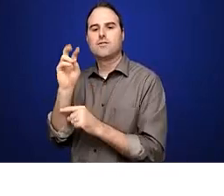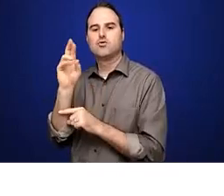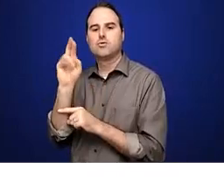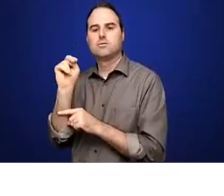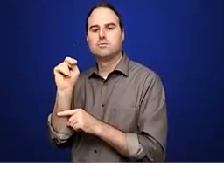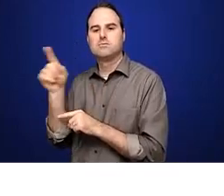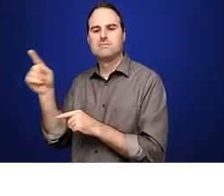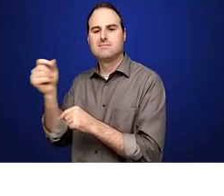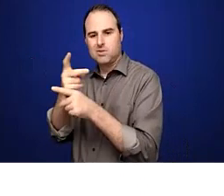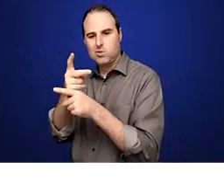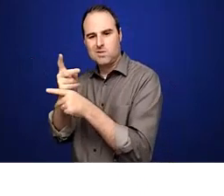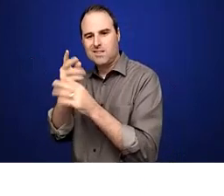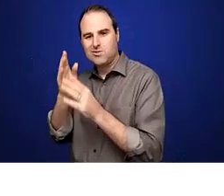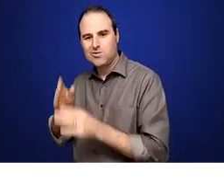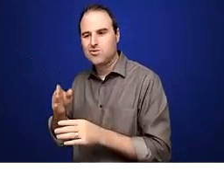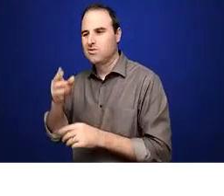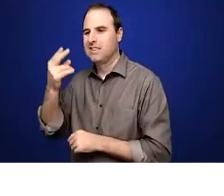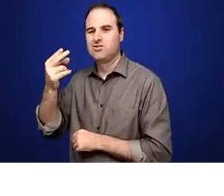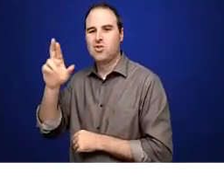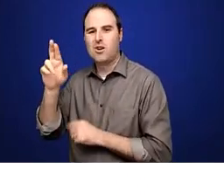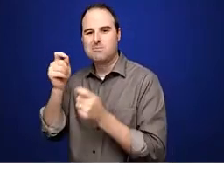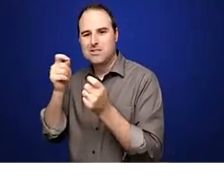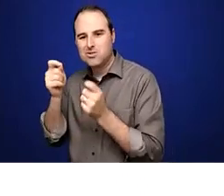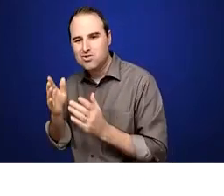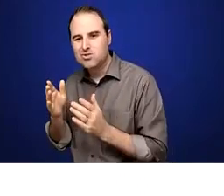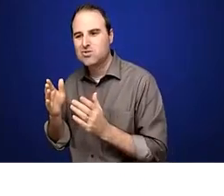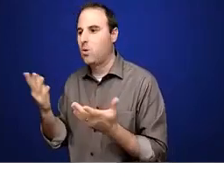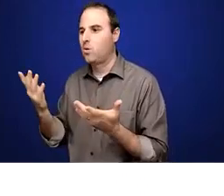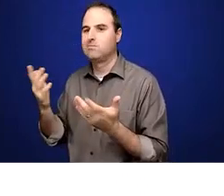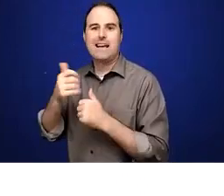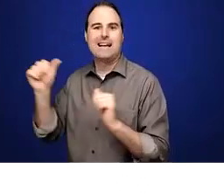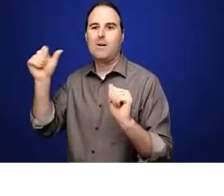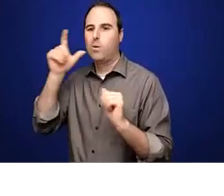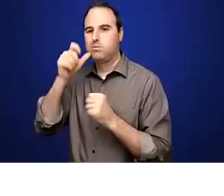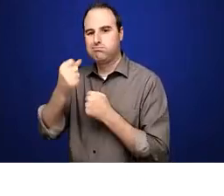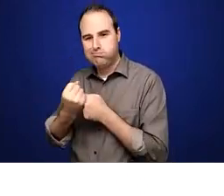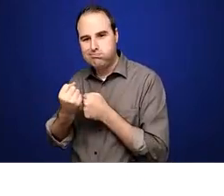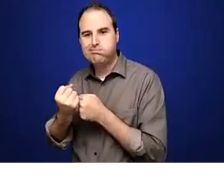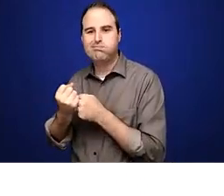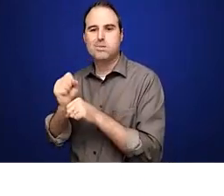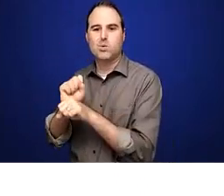an HR manager, or anyone who's supporting workers. It is free and confidential.